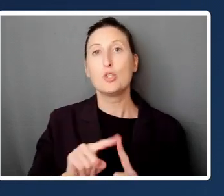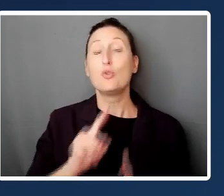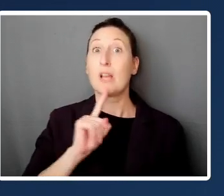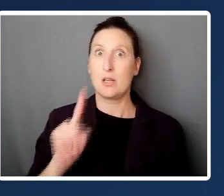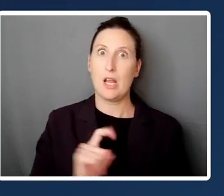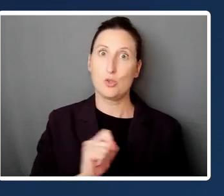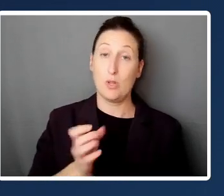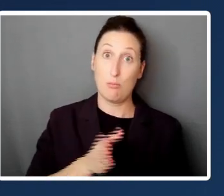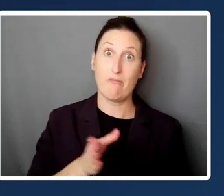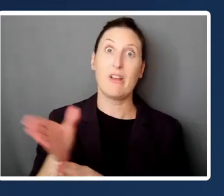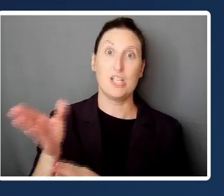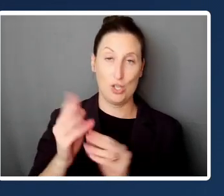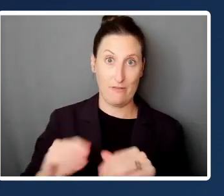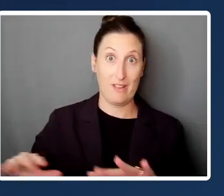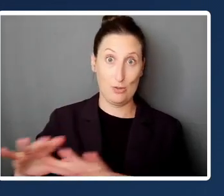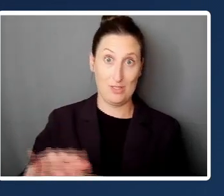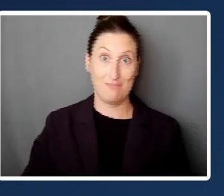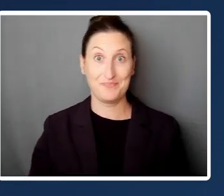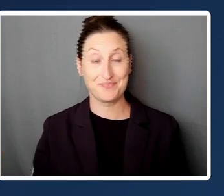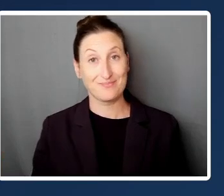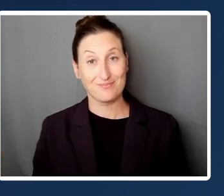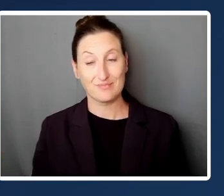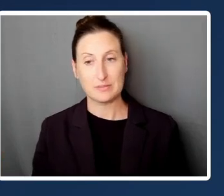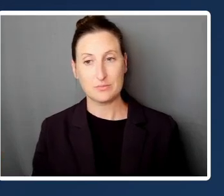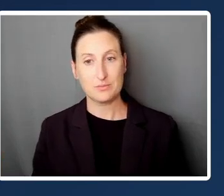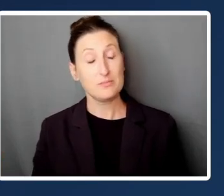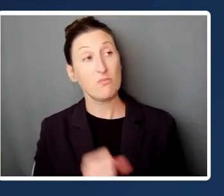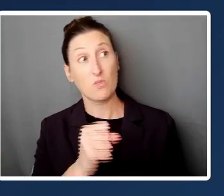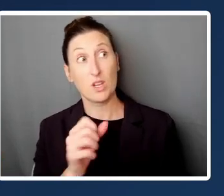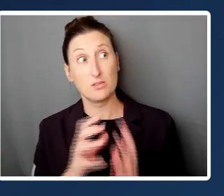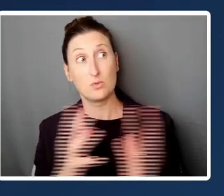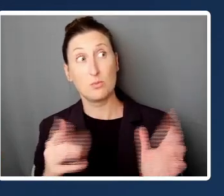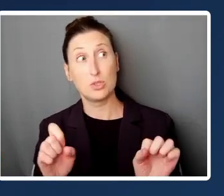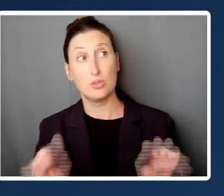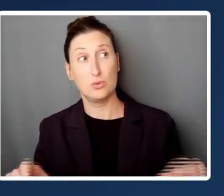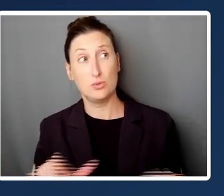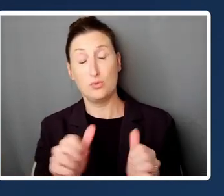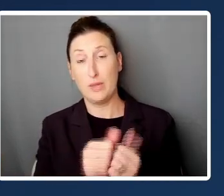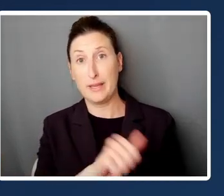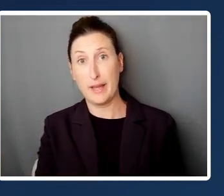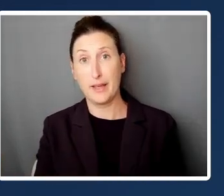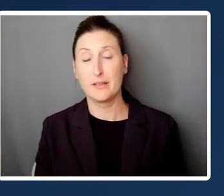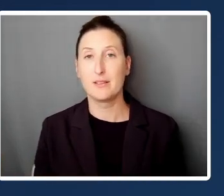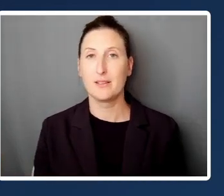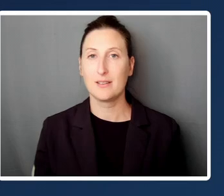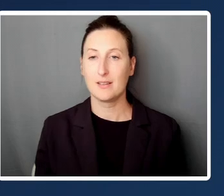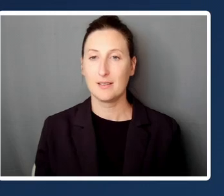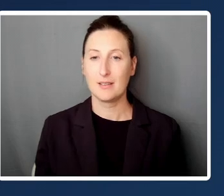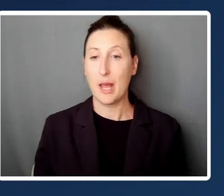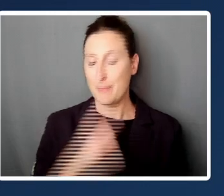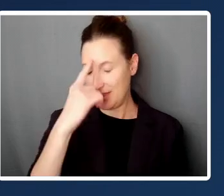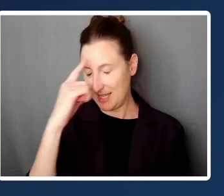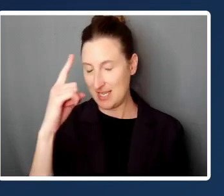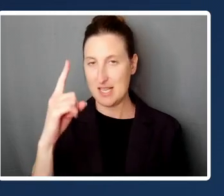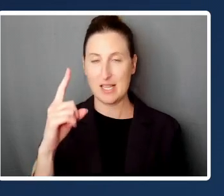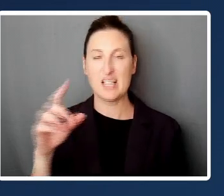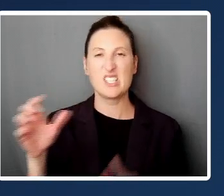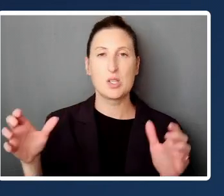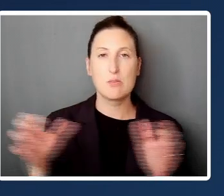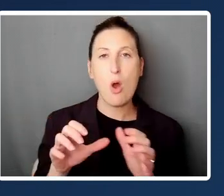Angela Barrera: Yeah, that's amazing. There's so much that you could do with that. Like, I'm just thinking small-scale crafts to, you know, lower